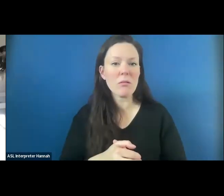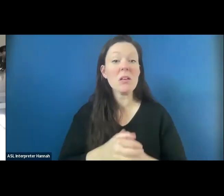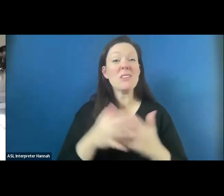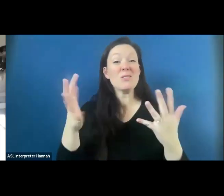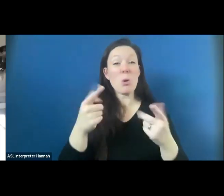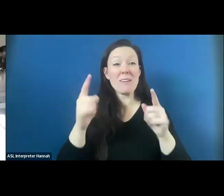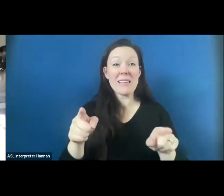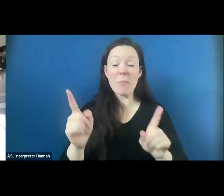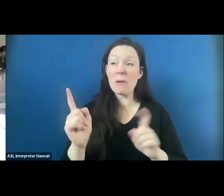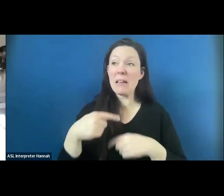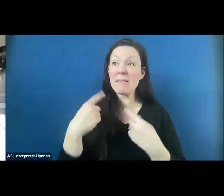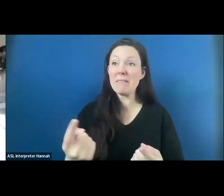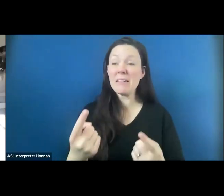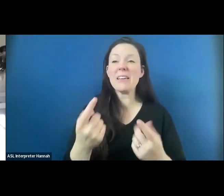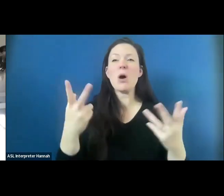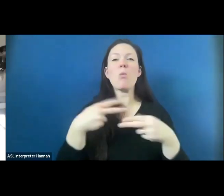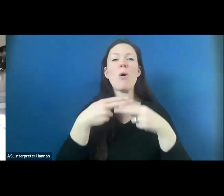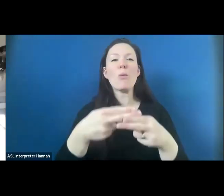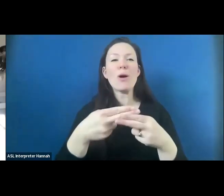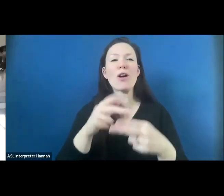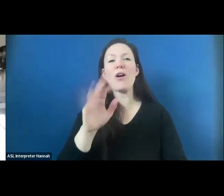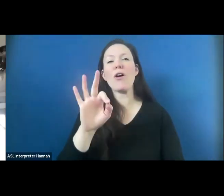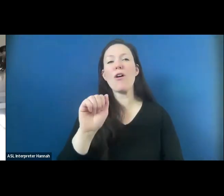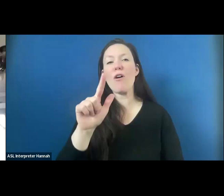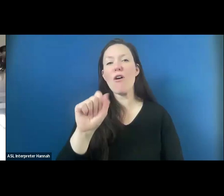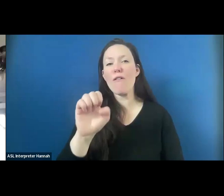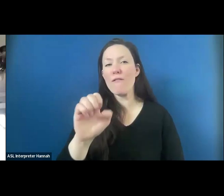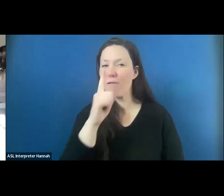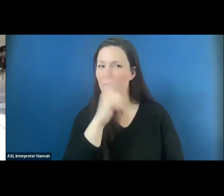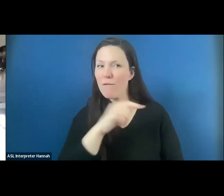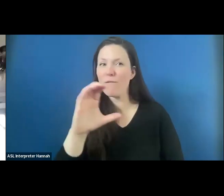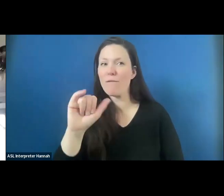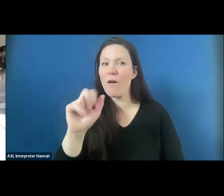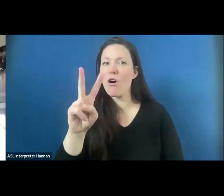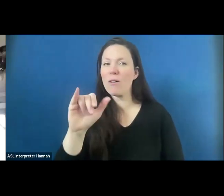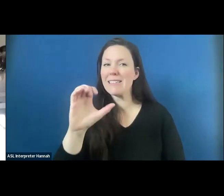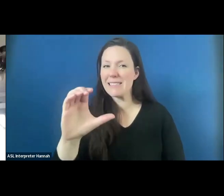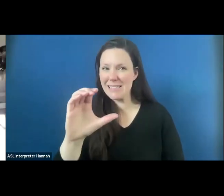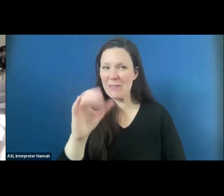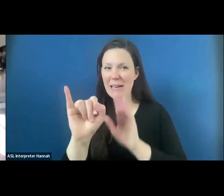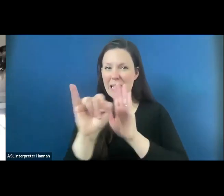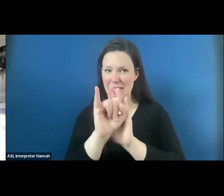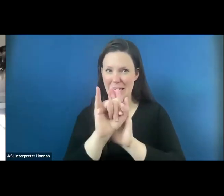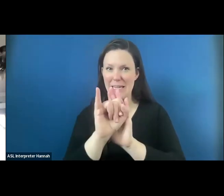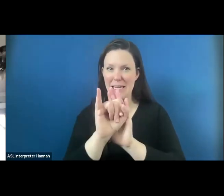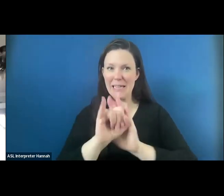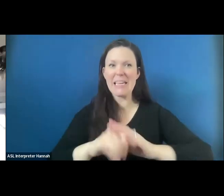creation of what we call a false civic identity. And that's like, you know, calling itself Israel,